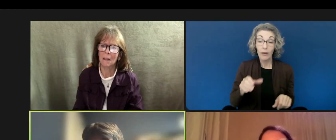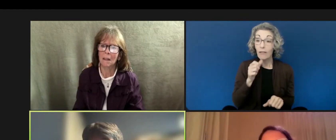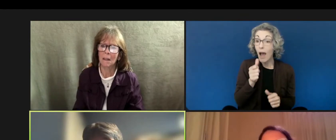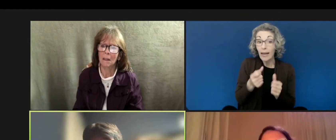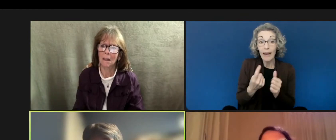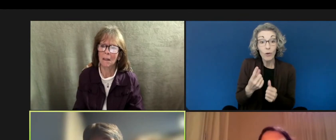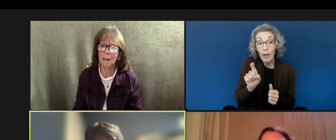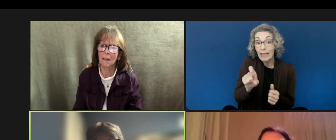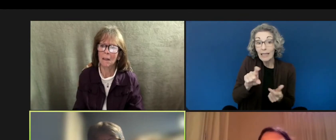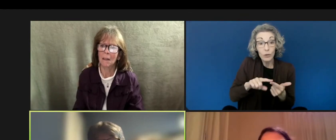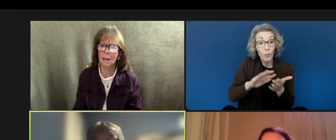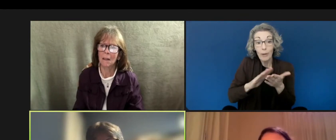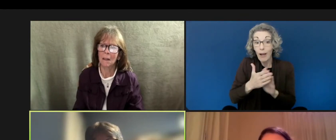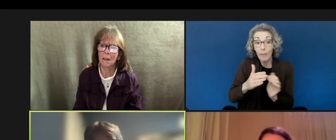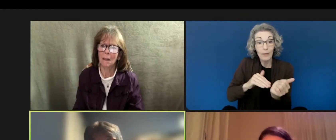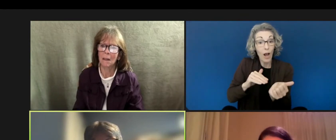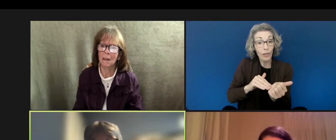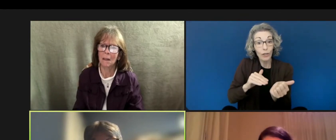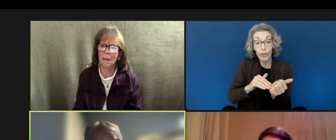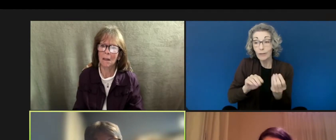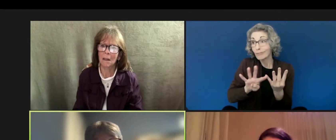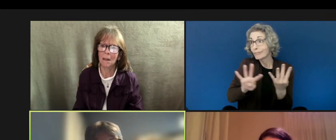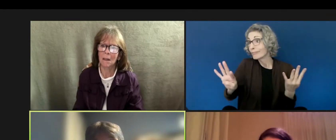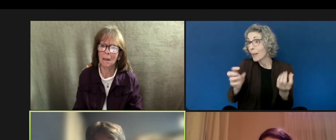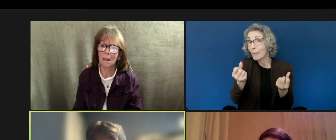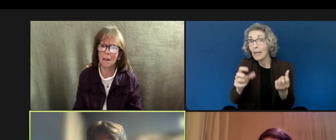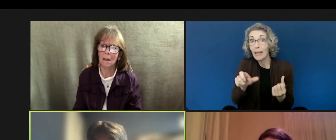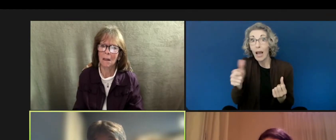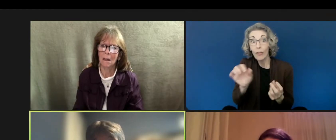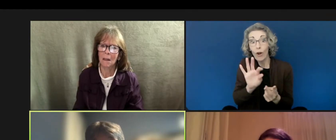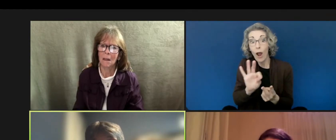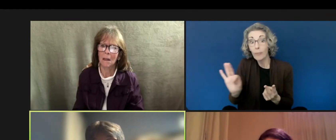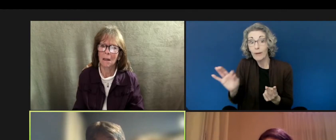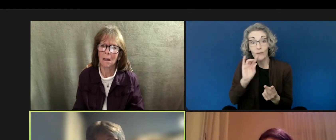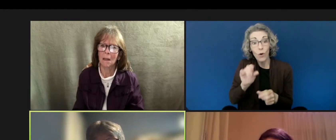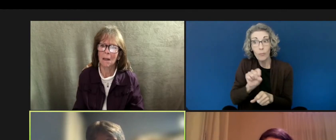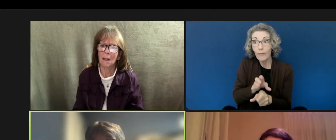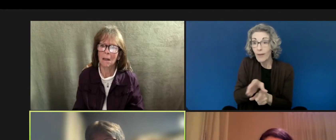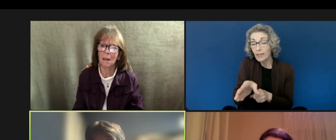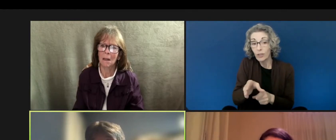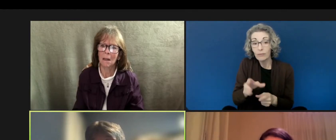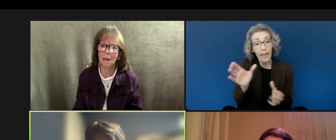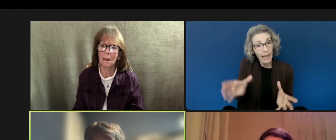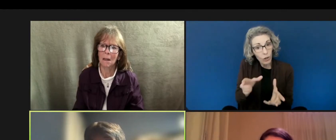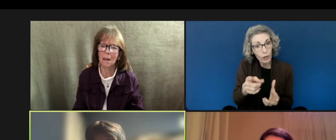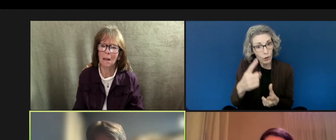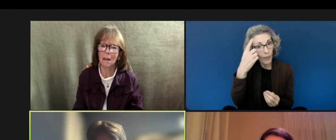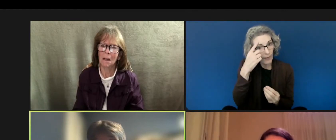There are so many other professions out there, I would encourage you to think about other possibilities.